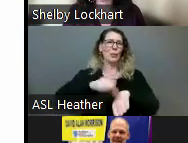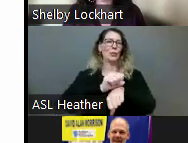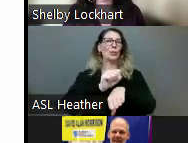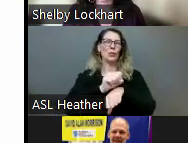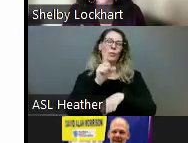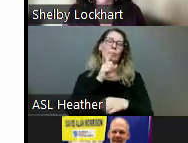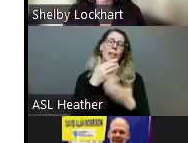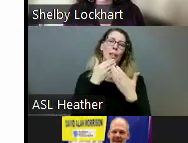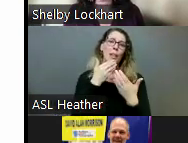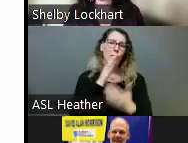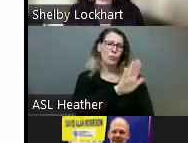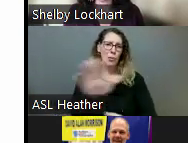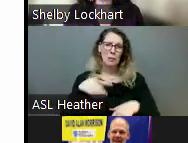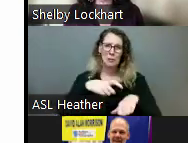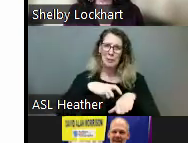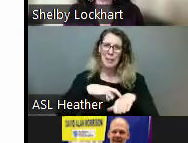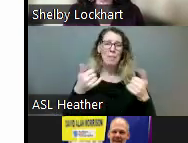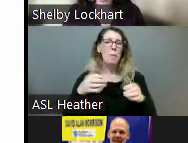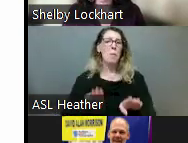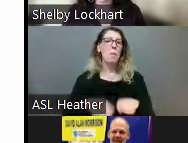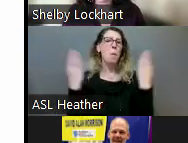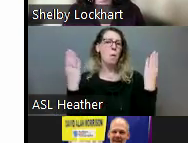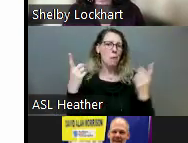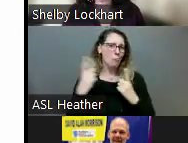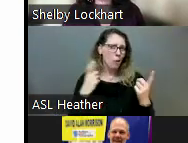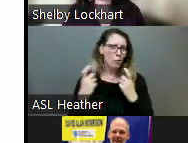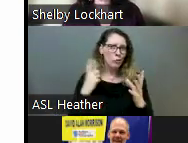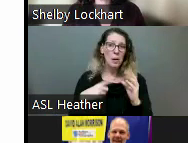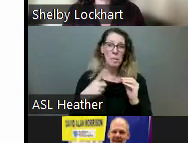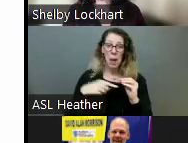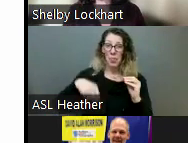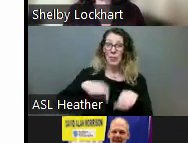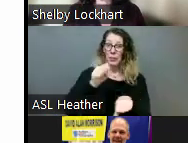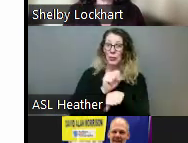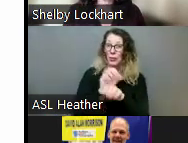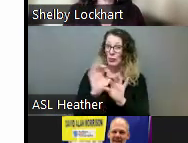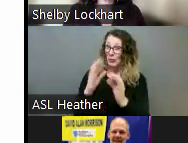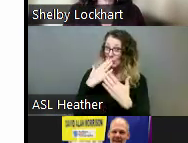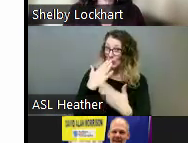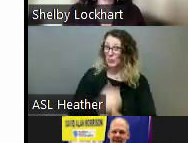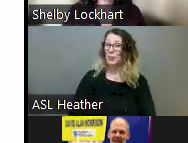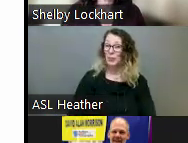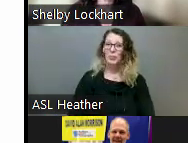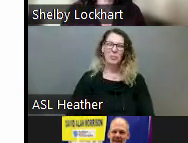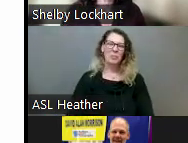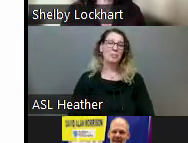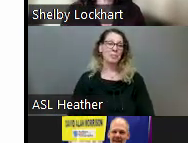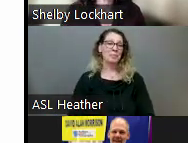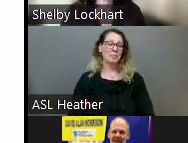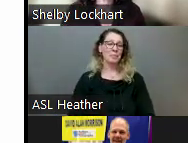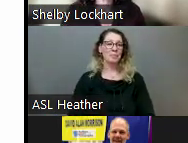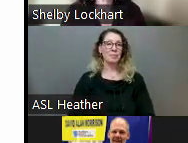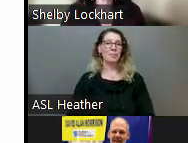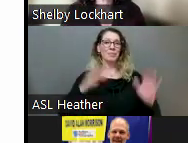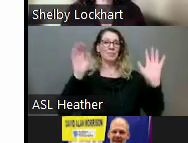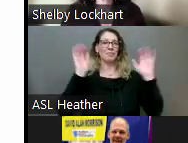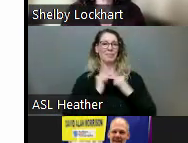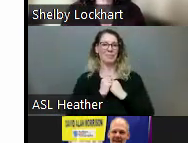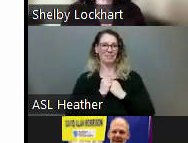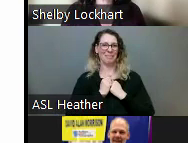for your time and open it up for questions about this work. Thank you;